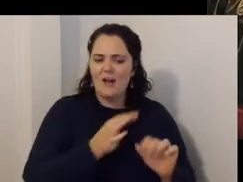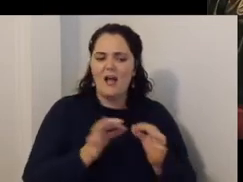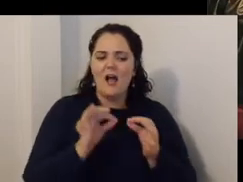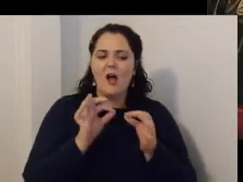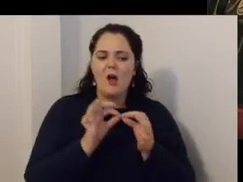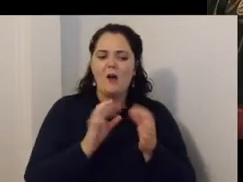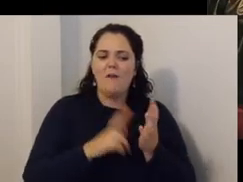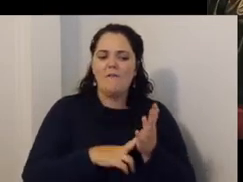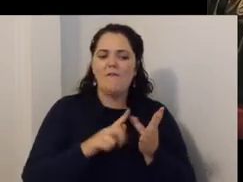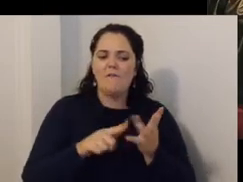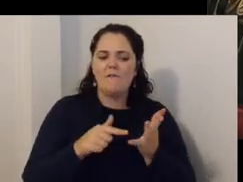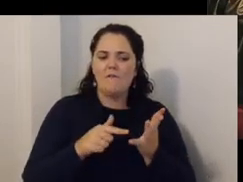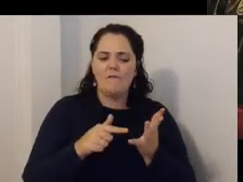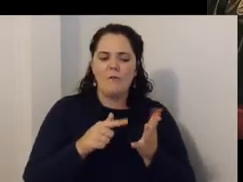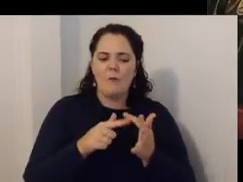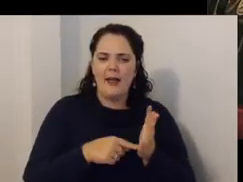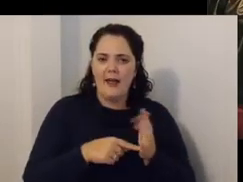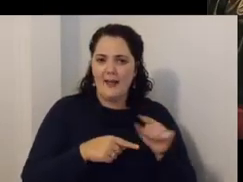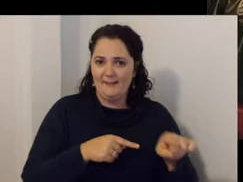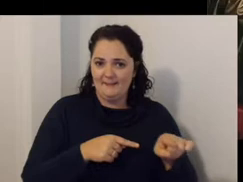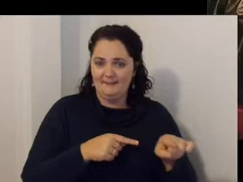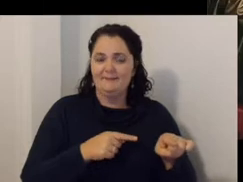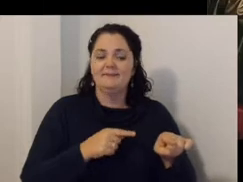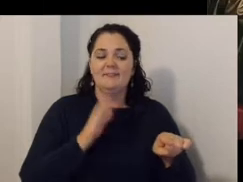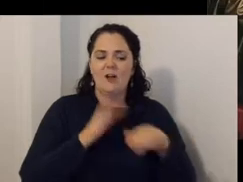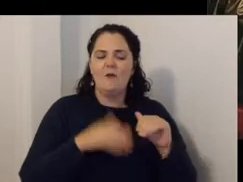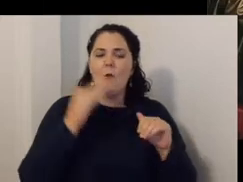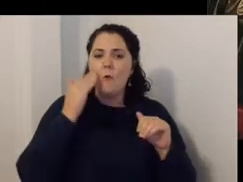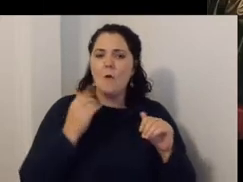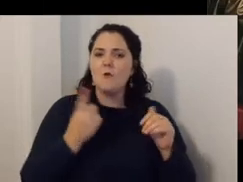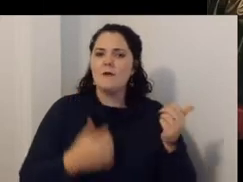beautiful painting you can also go see hanging right now at GOMA called Woman Playing a Guitar